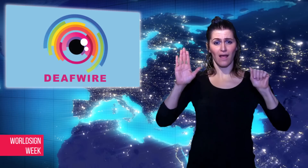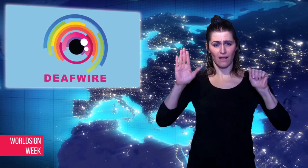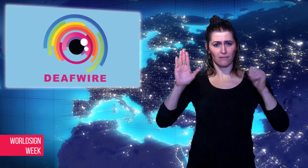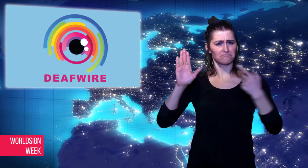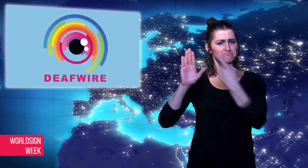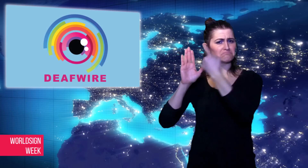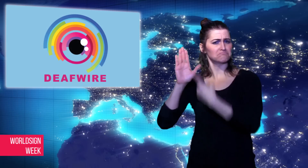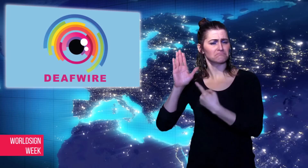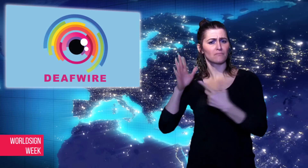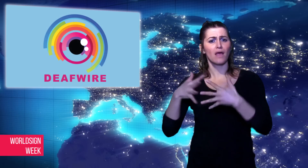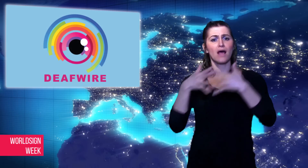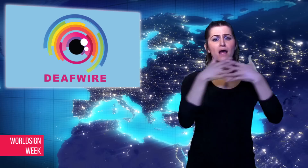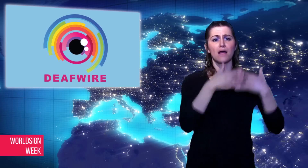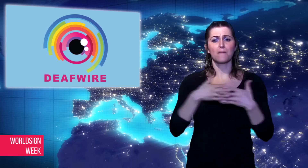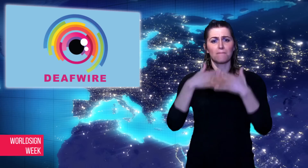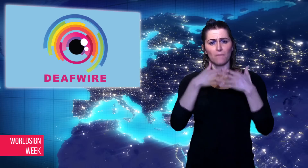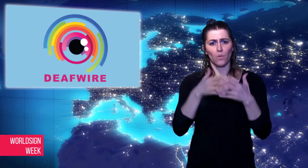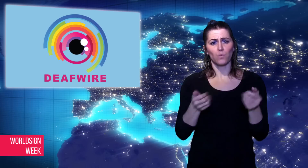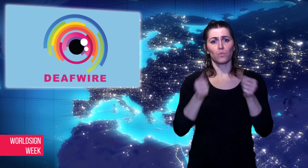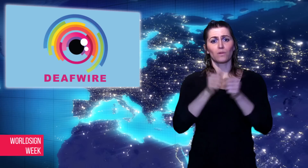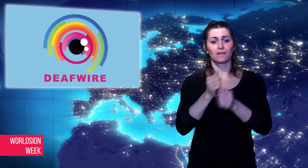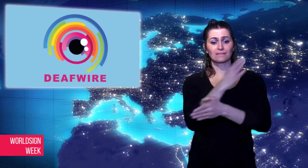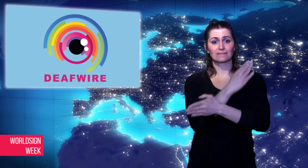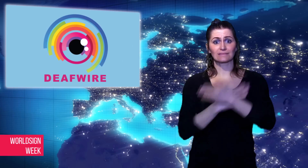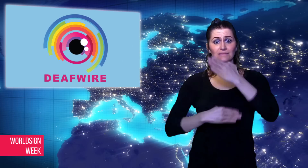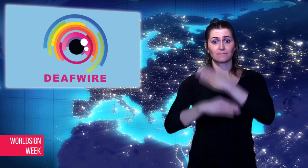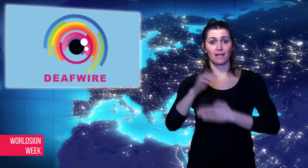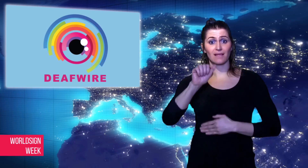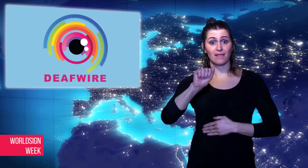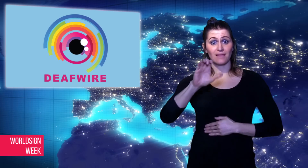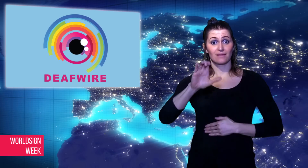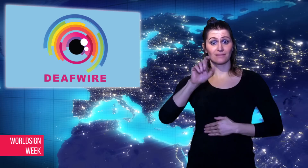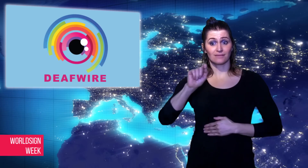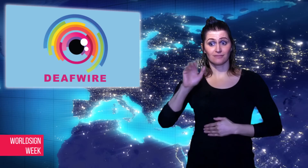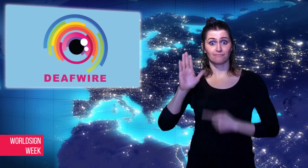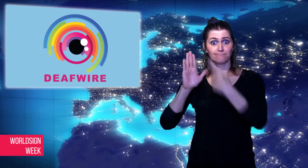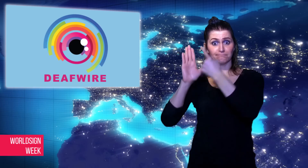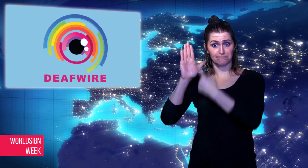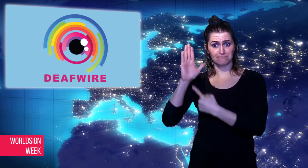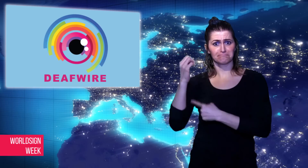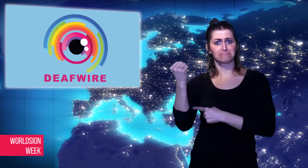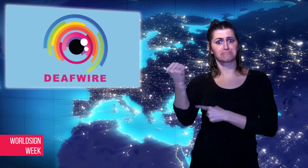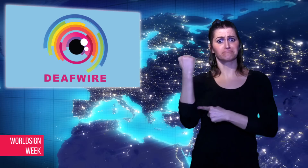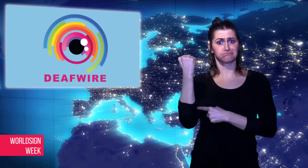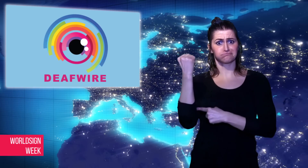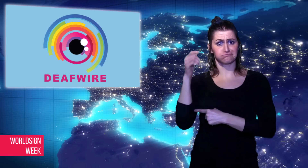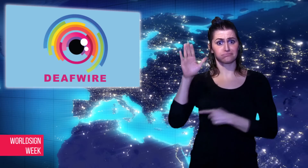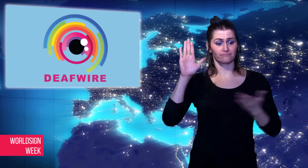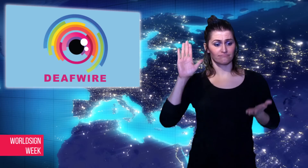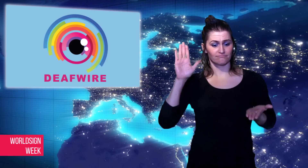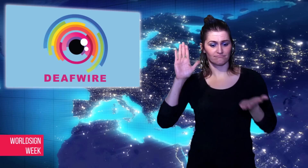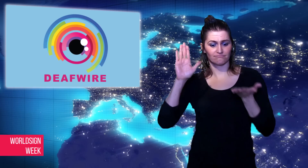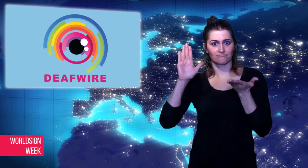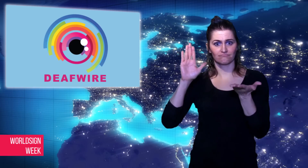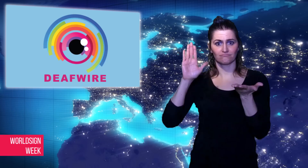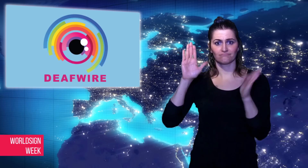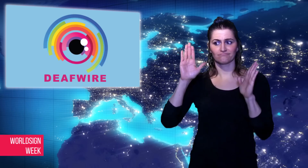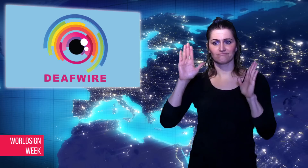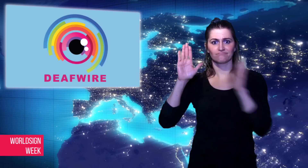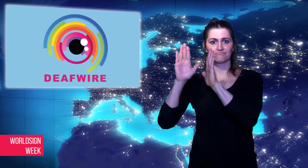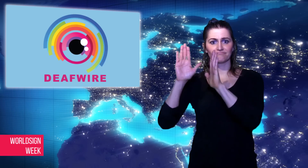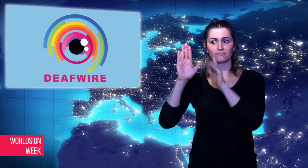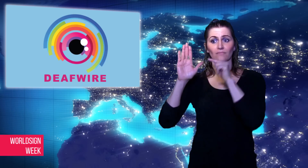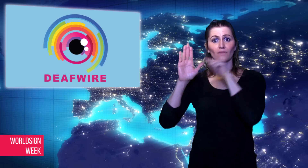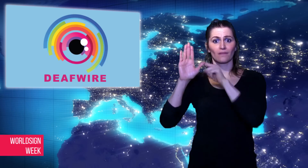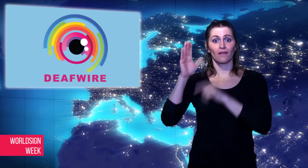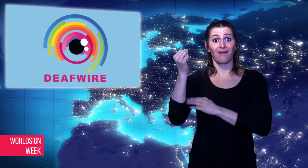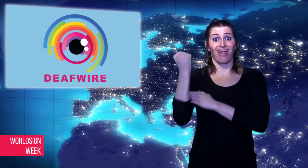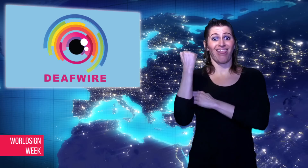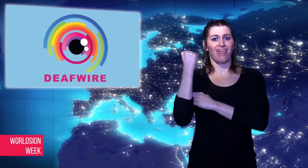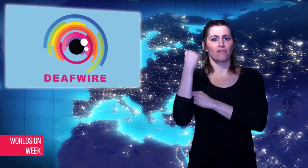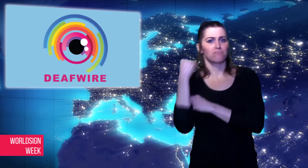House, dominated by the Republican party,